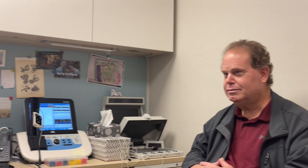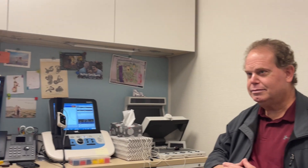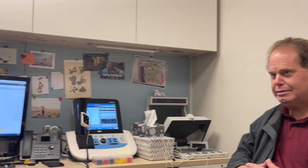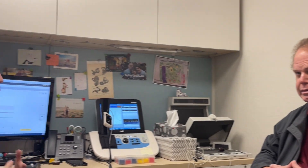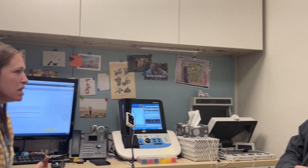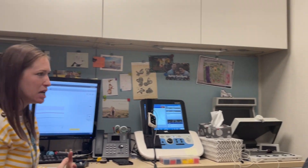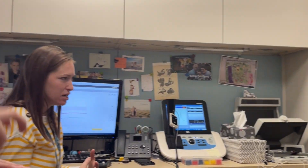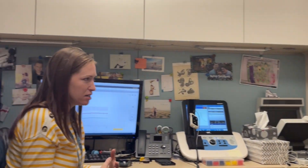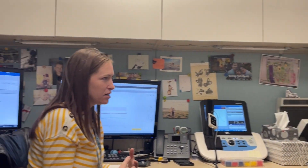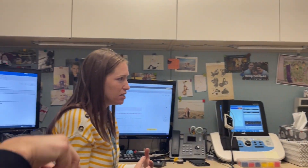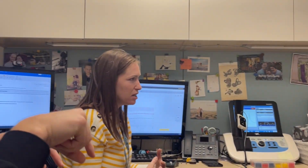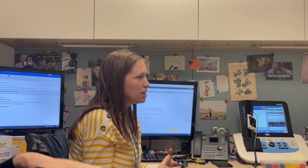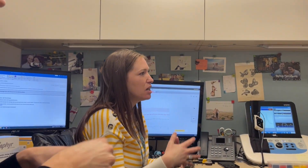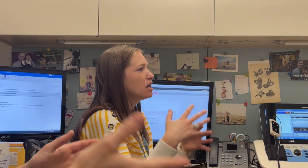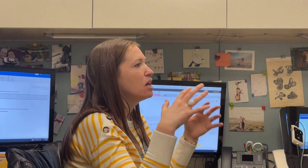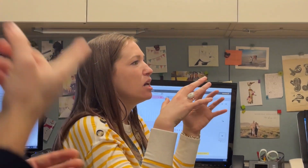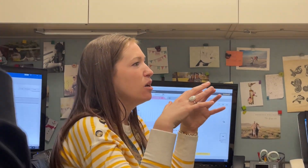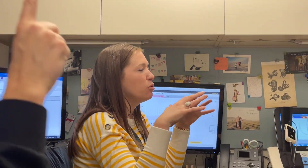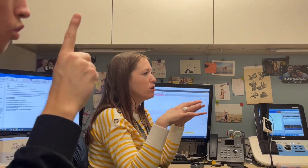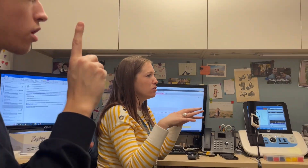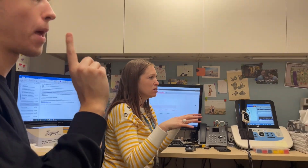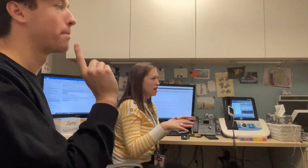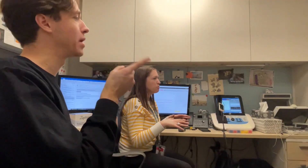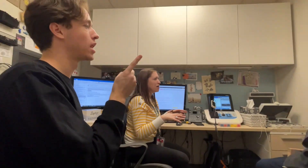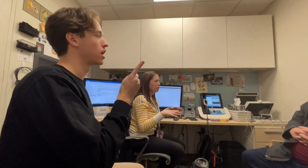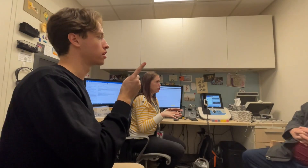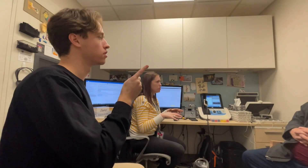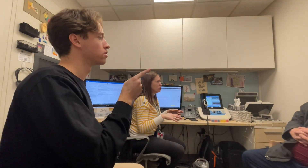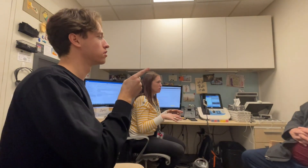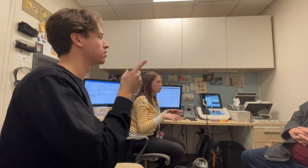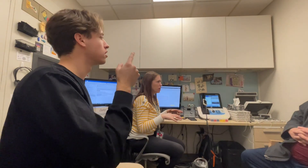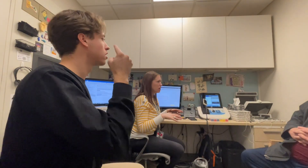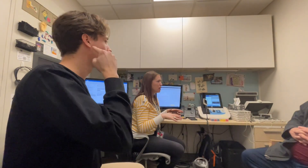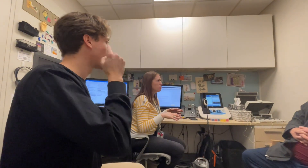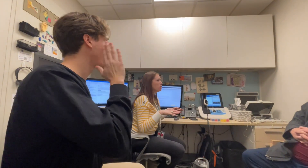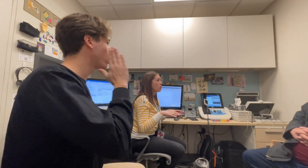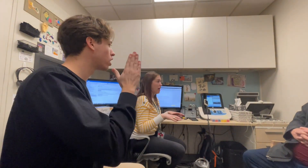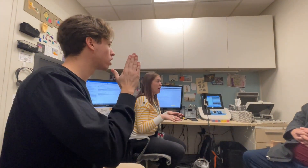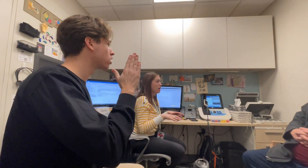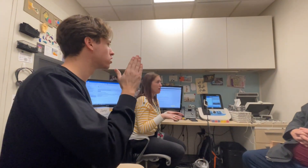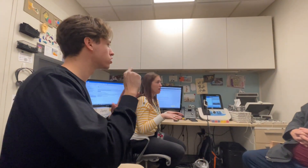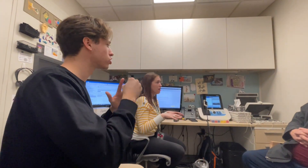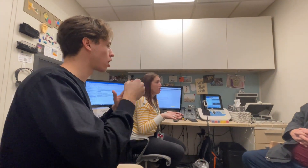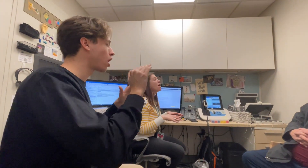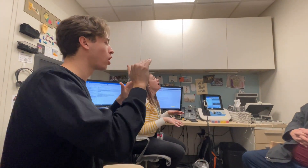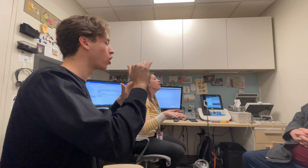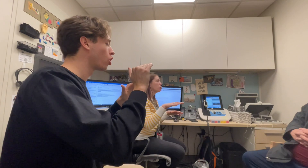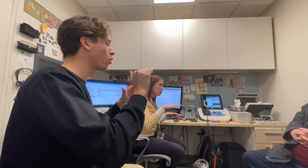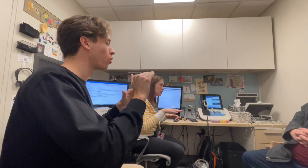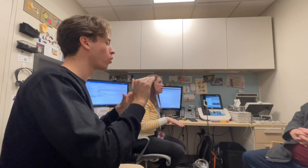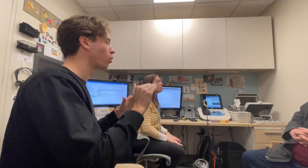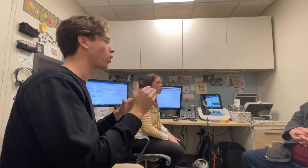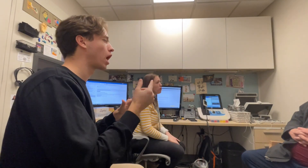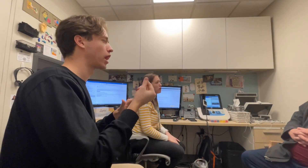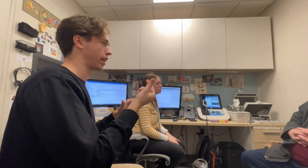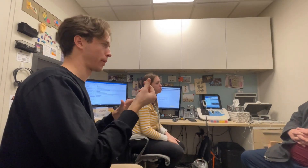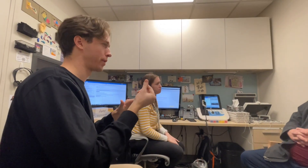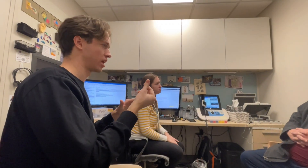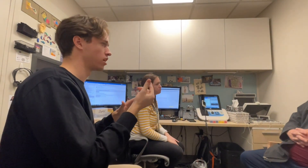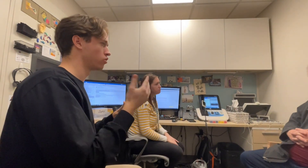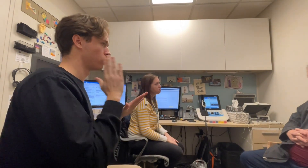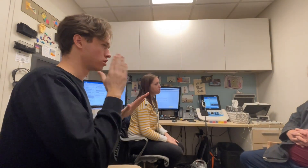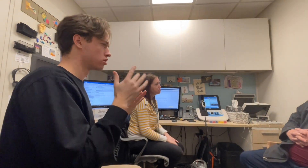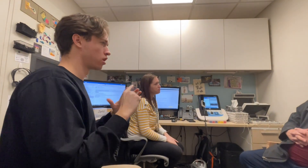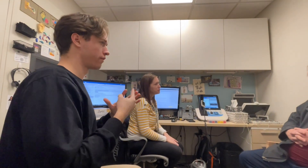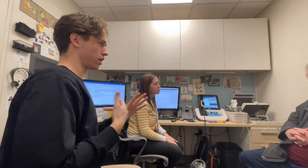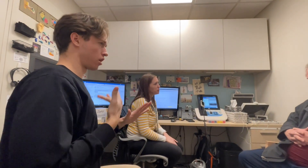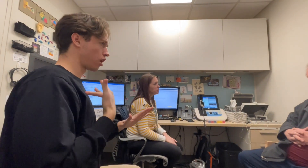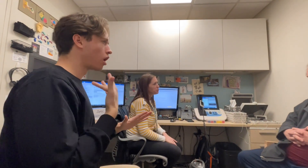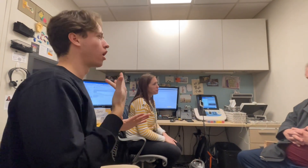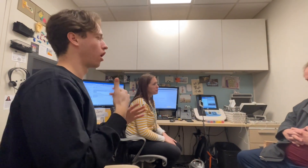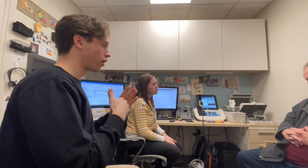even a minute it will Tamp down just a little bit and be okay and then we can keep going so